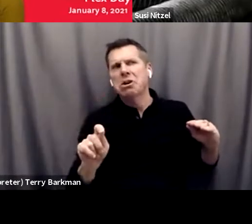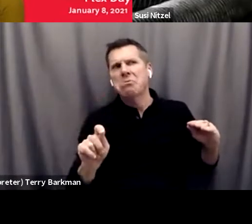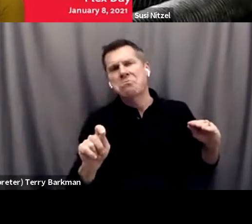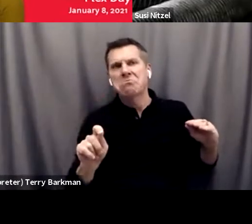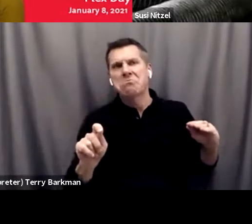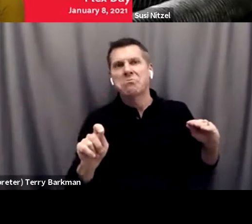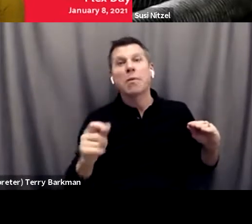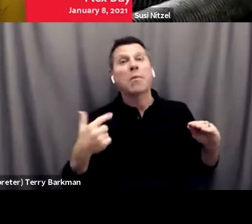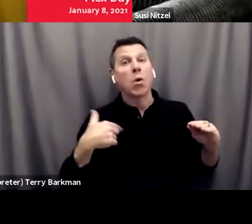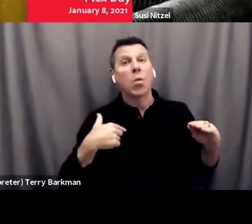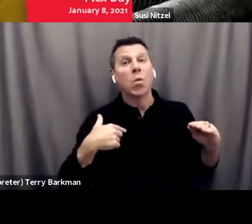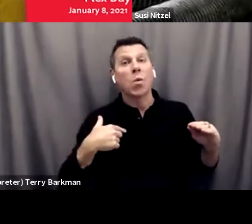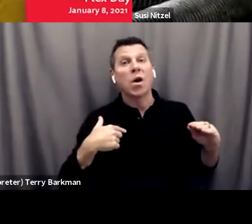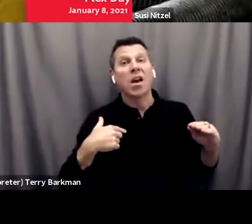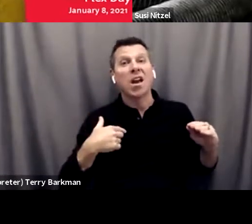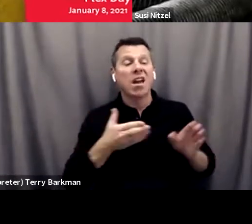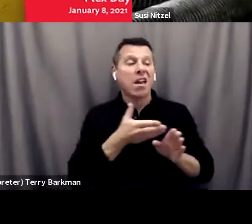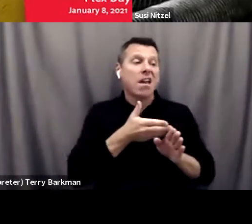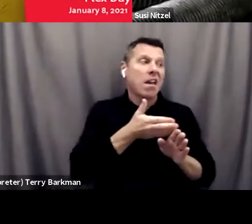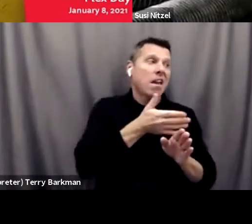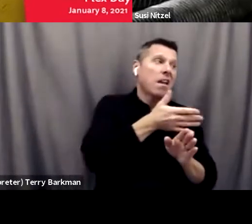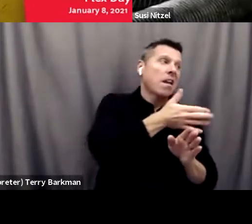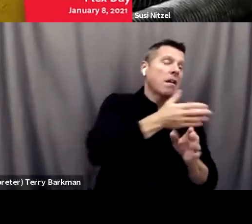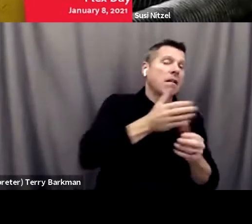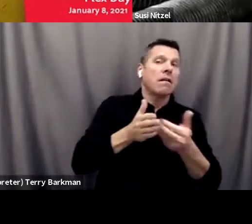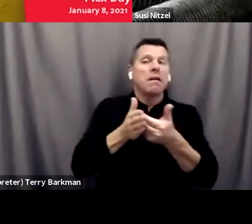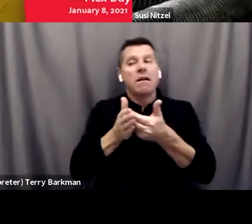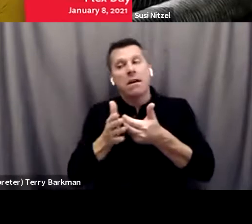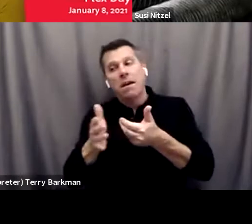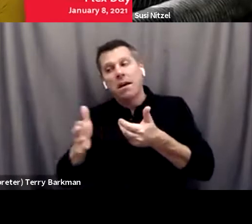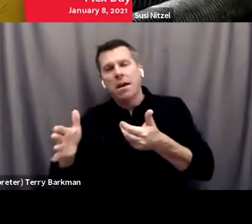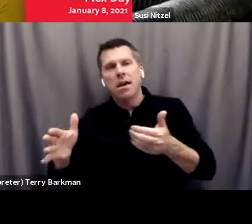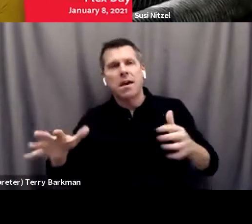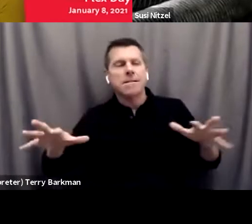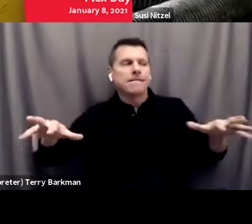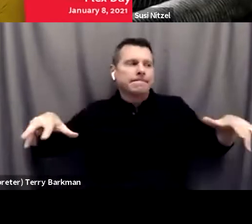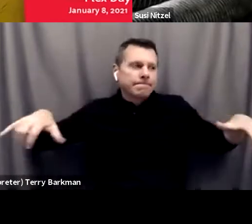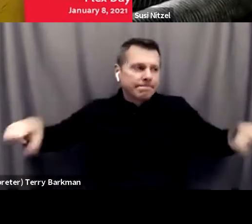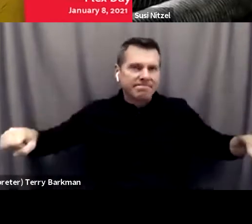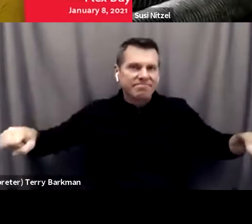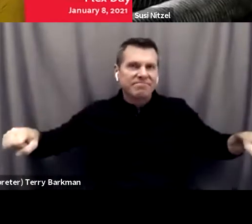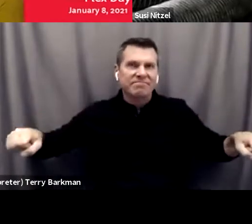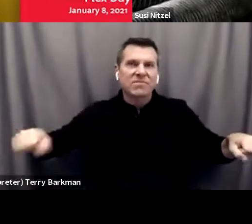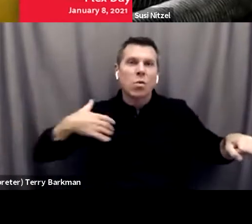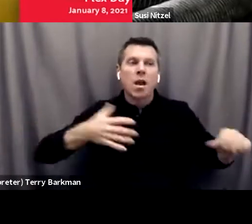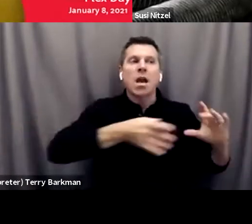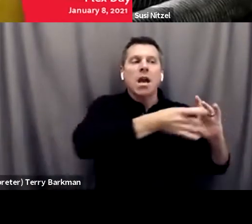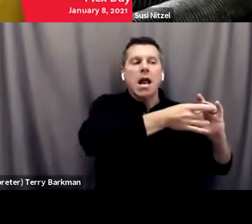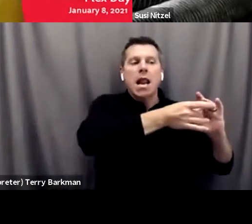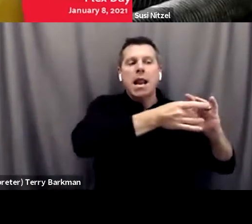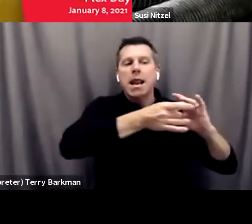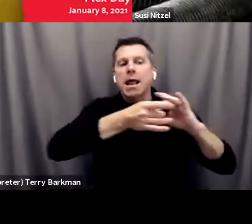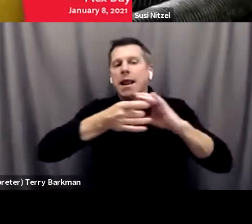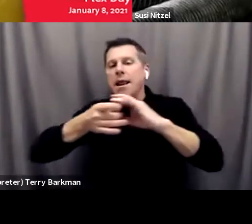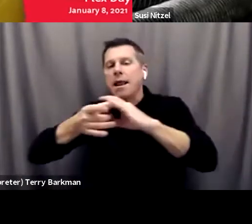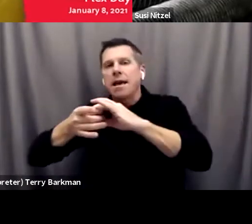and, and, and all of us right in all of our roles, right, have have one role to play and that's to support our students, and to guide